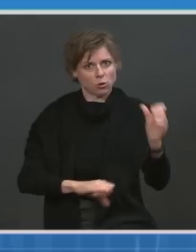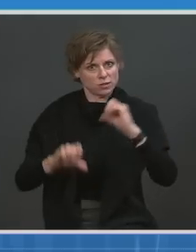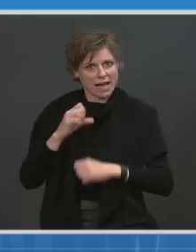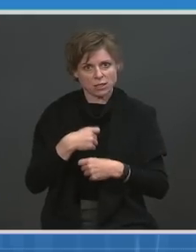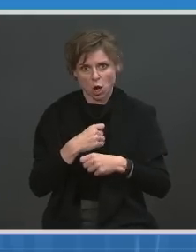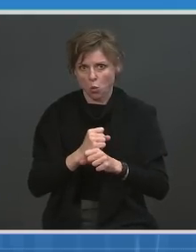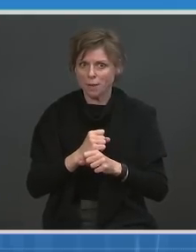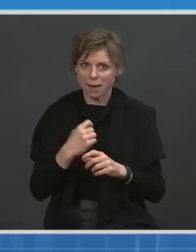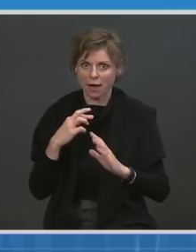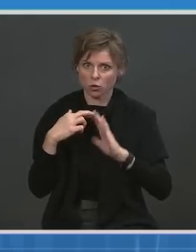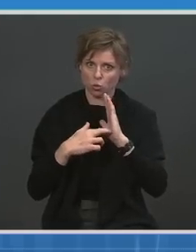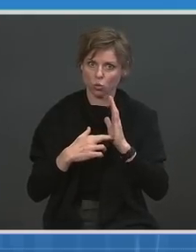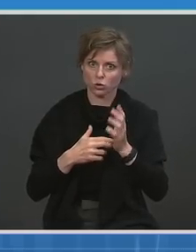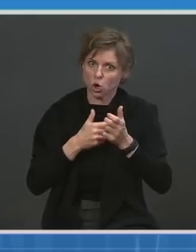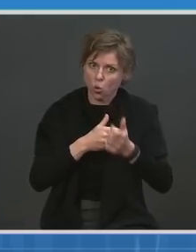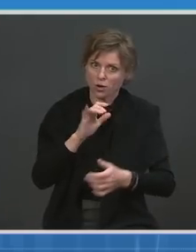and they've been very respectful of that.